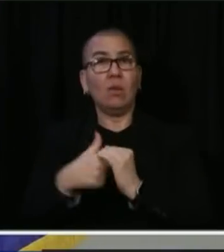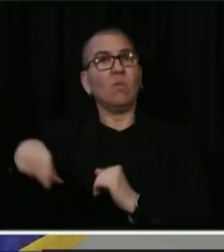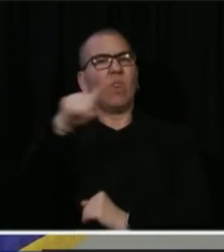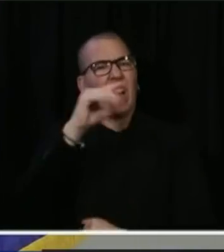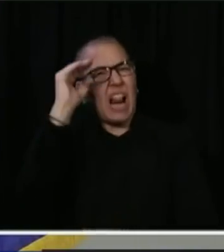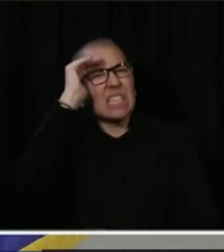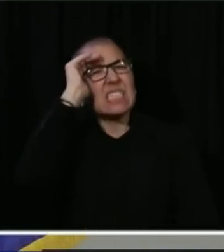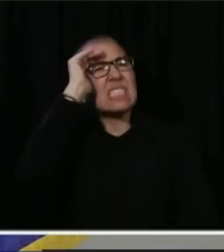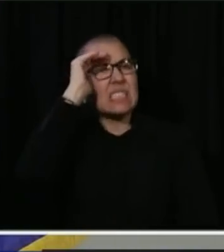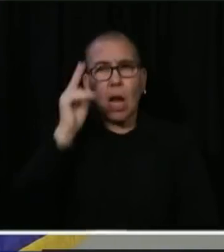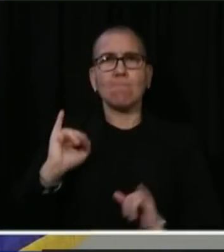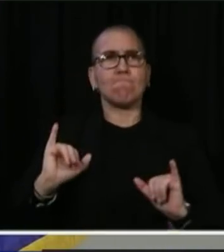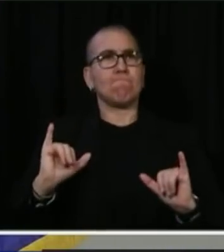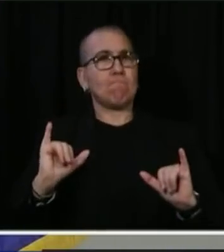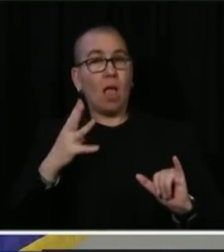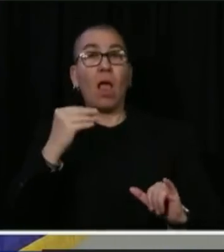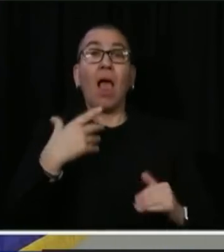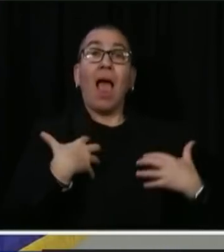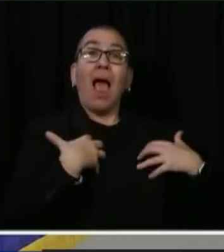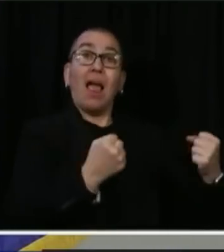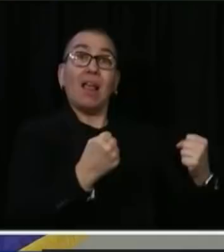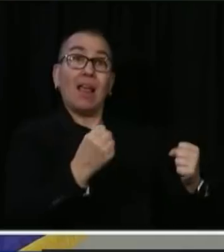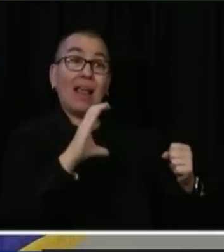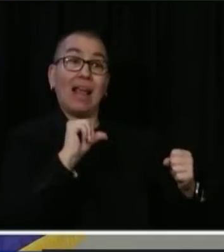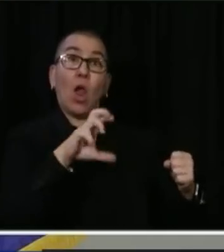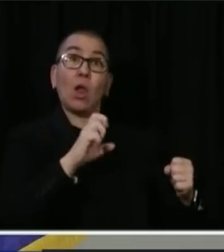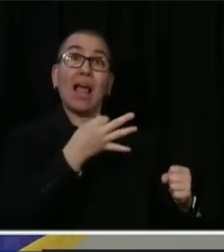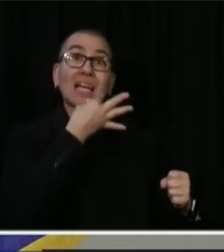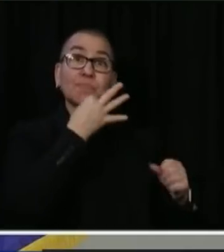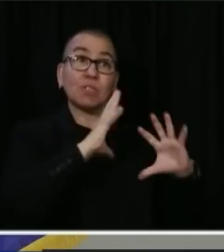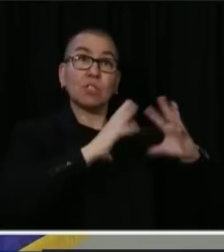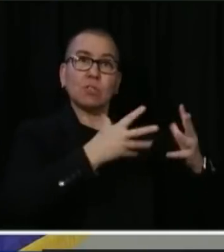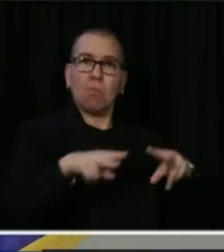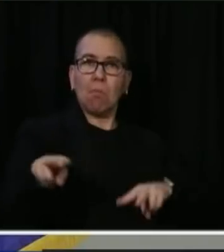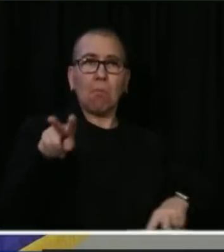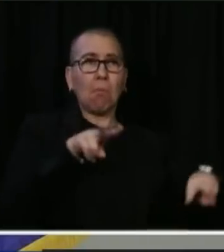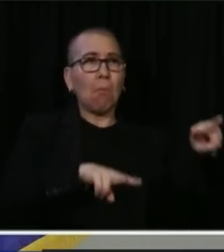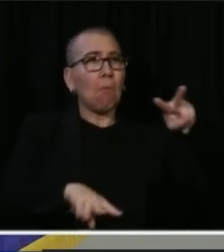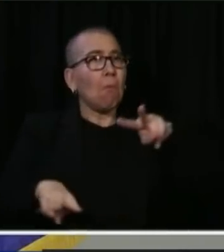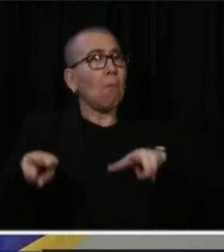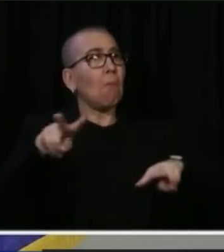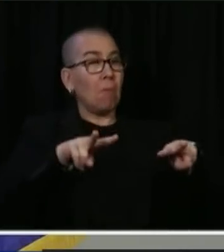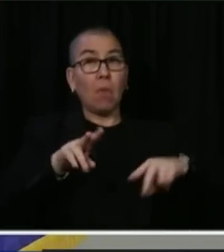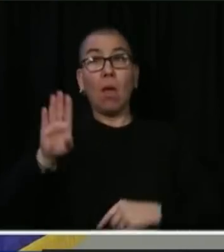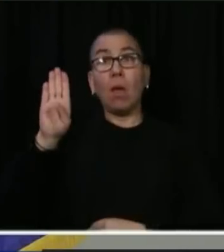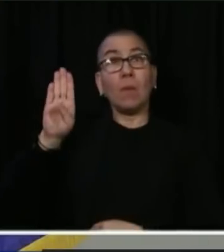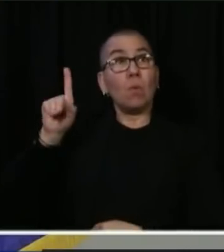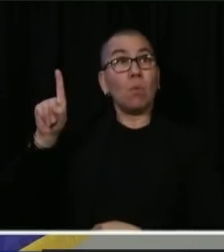WE KEPT ON THE COURSE AND ASKED MINNESOTANS TO SOCIAL DISTANCE AND TO WEAR THEIR MASKS AND GET VACCINATED. WE PUT A CAP ON HOW FAR IT